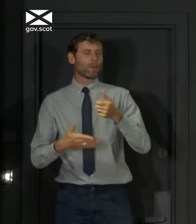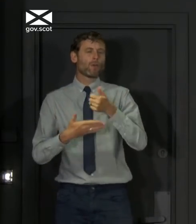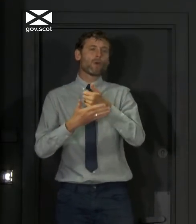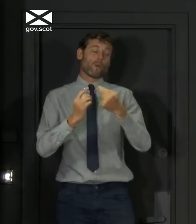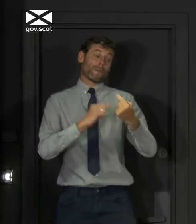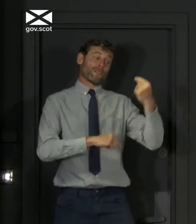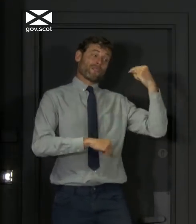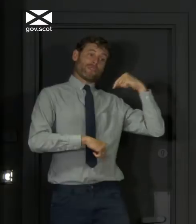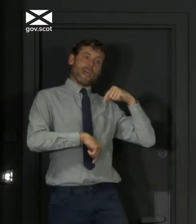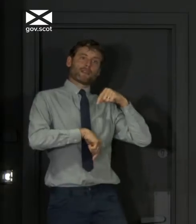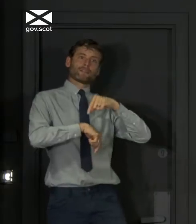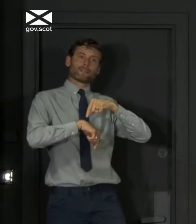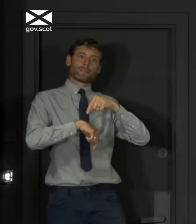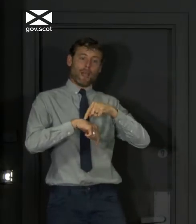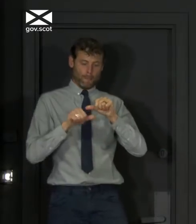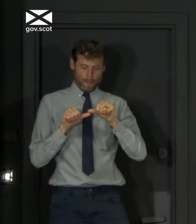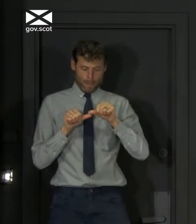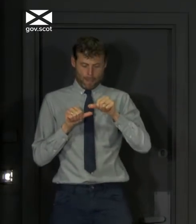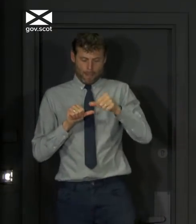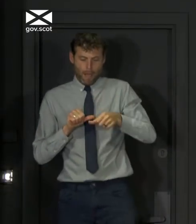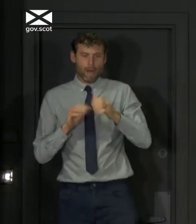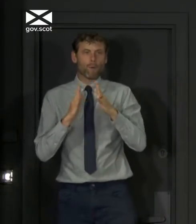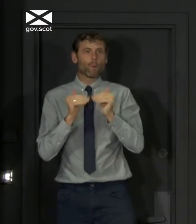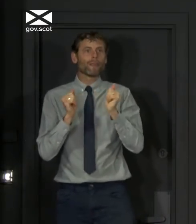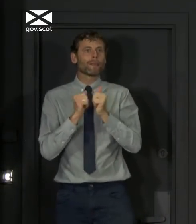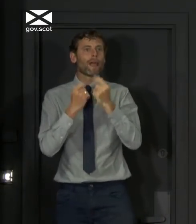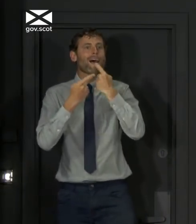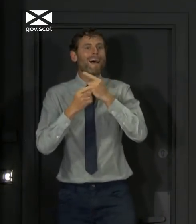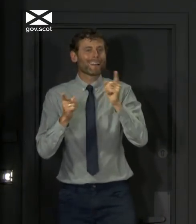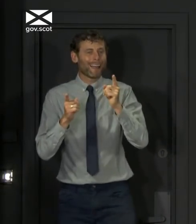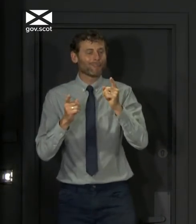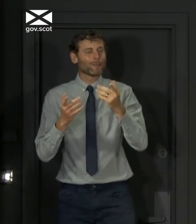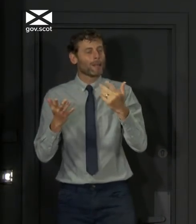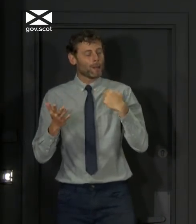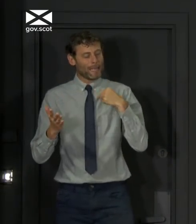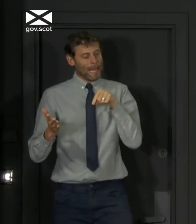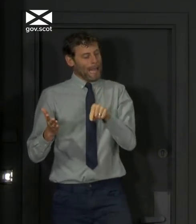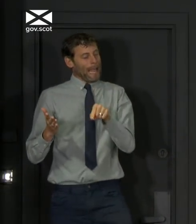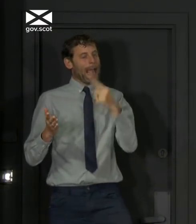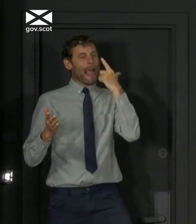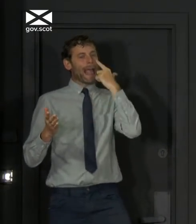registered at the weekend and we know those can be artificially low.